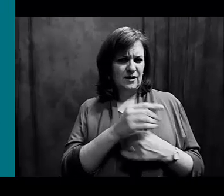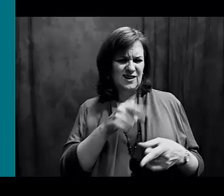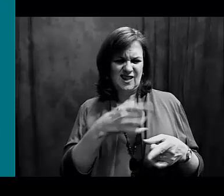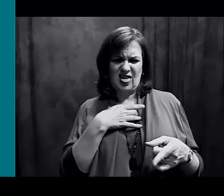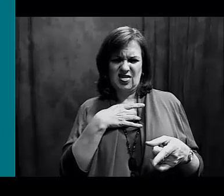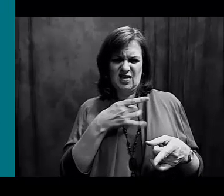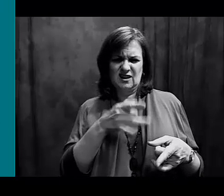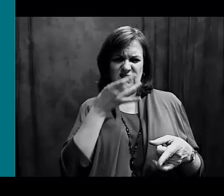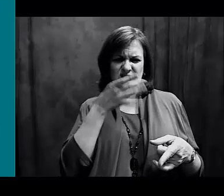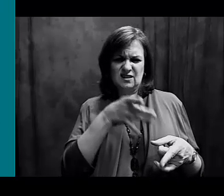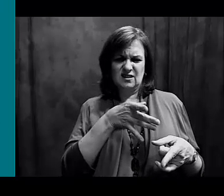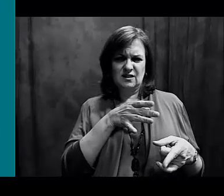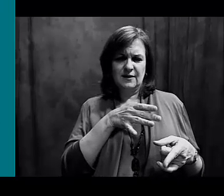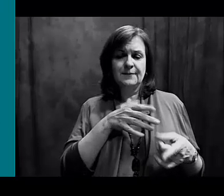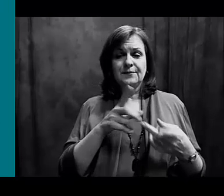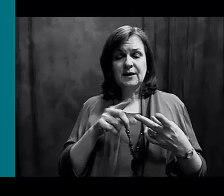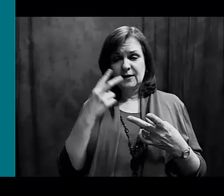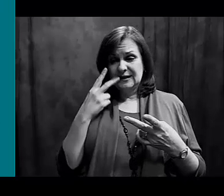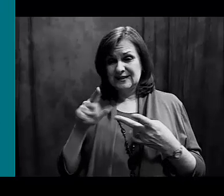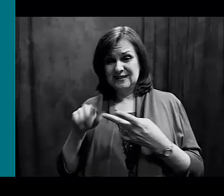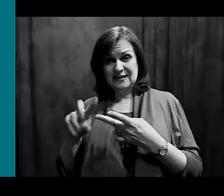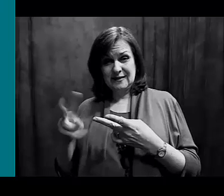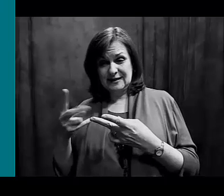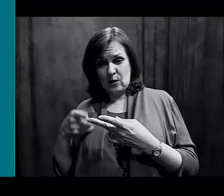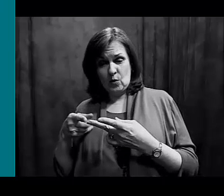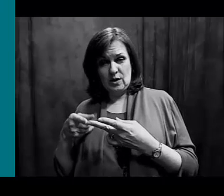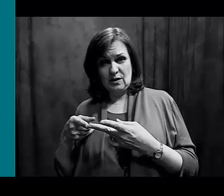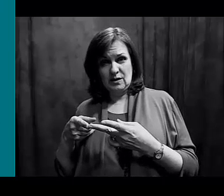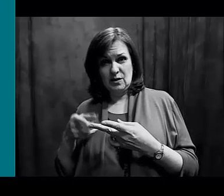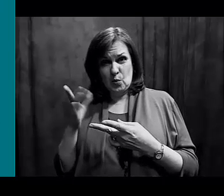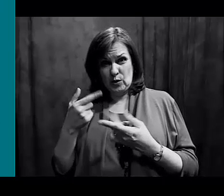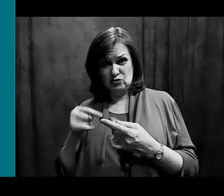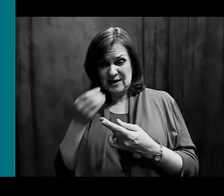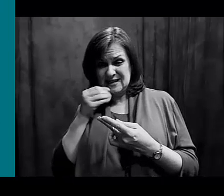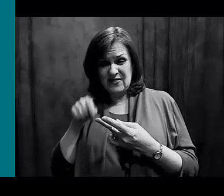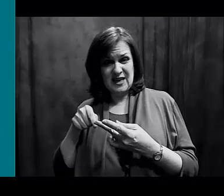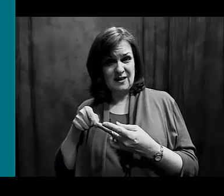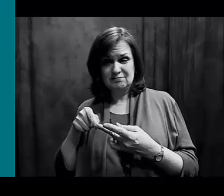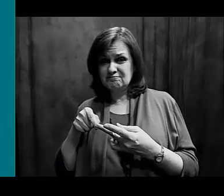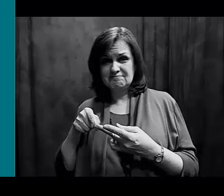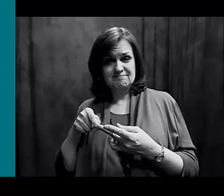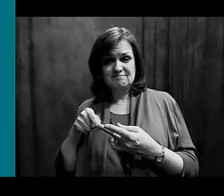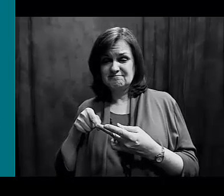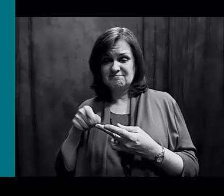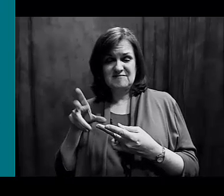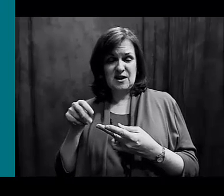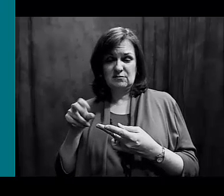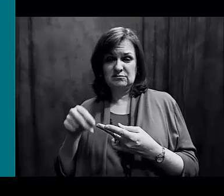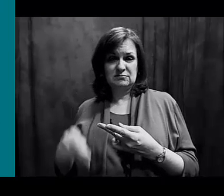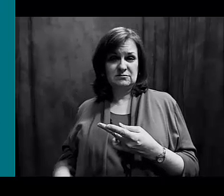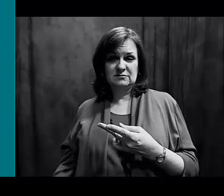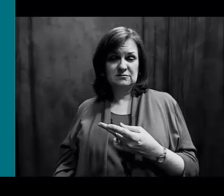and then it sees a moth that looks like this [bottom] is it gonna try to eat it? [the moth at the bottom] no.